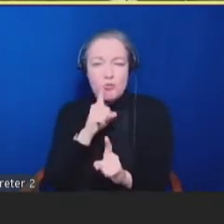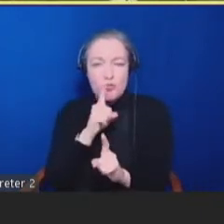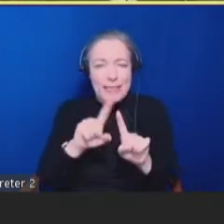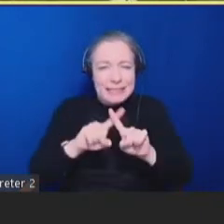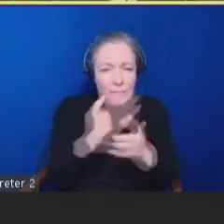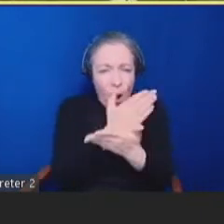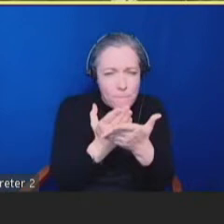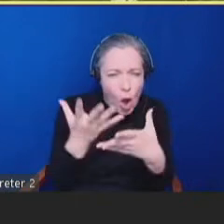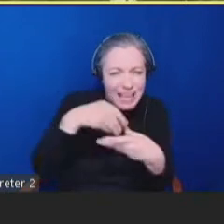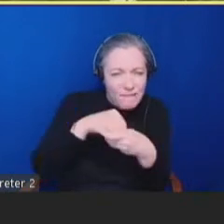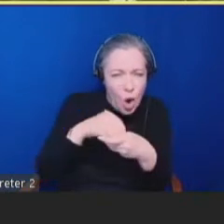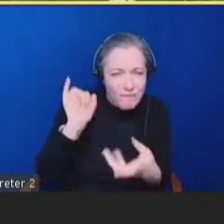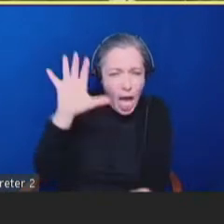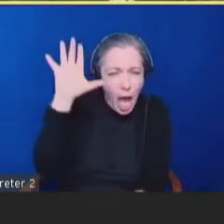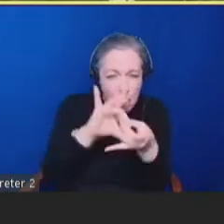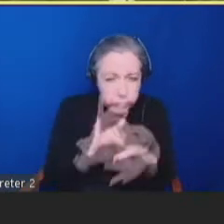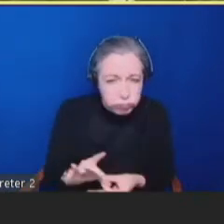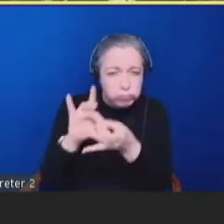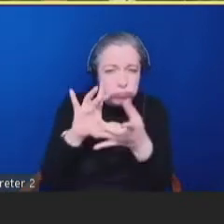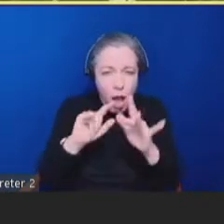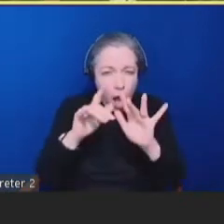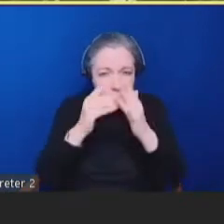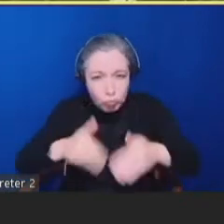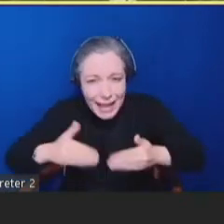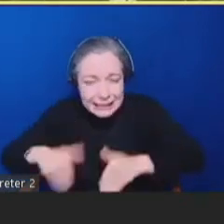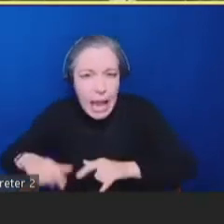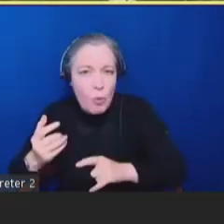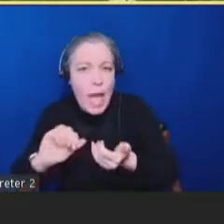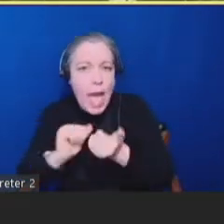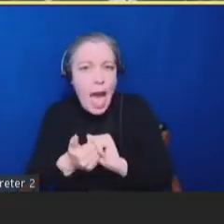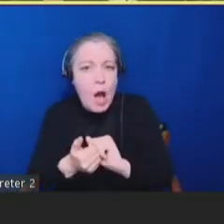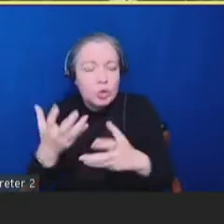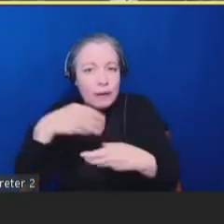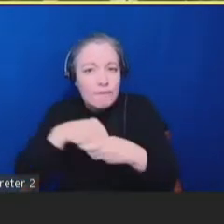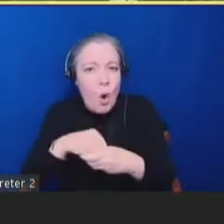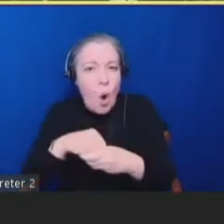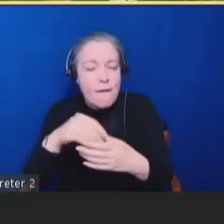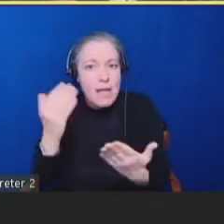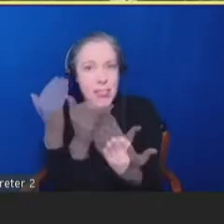try to understand those lessons from COVID, and try to understand a future which engages